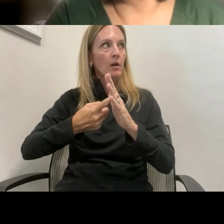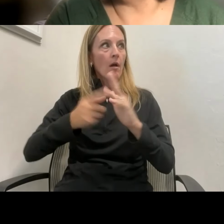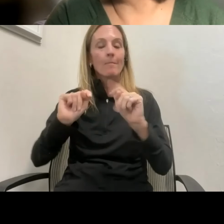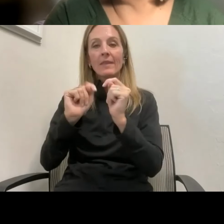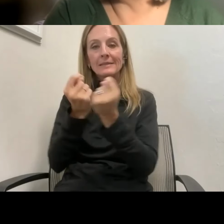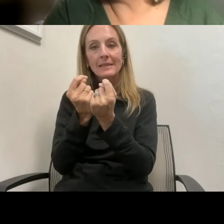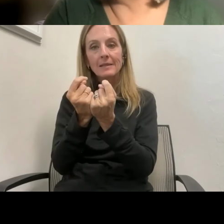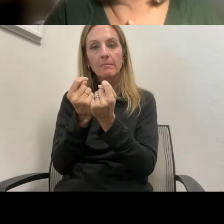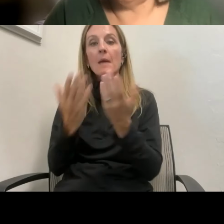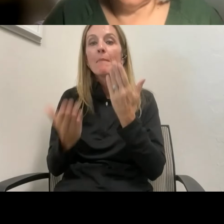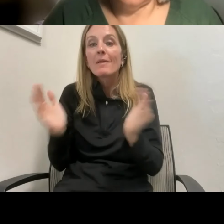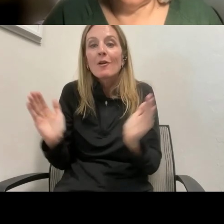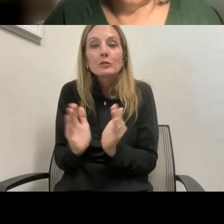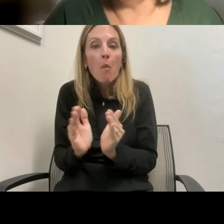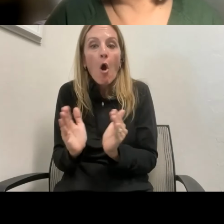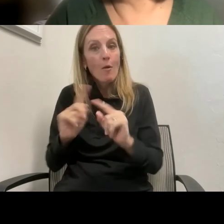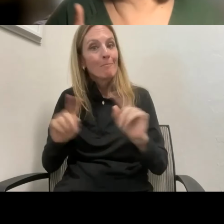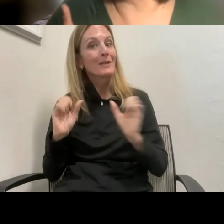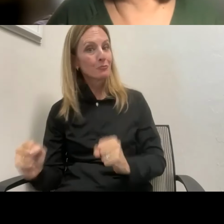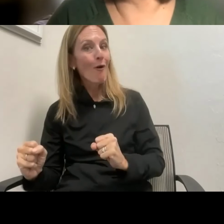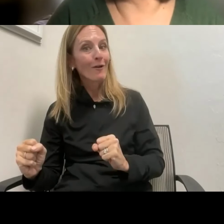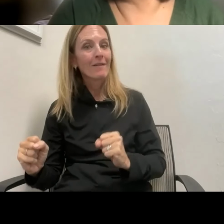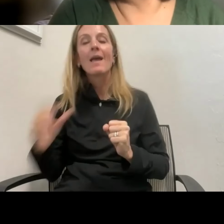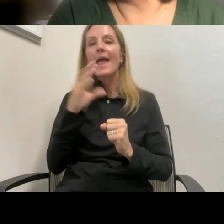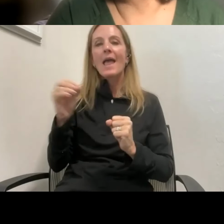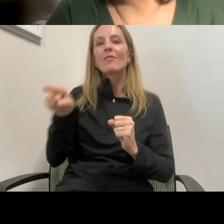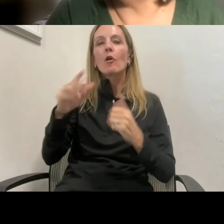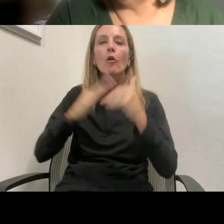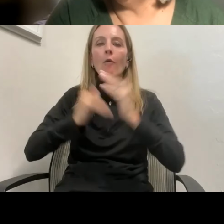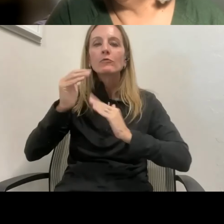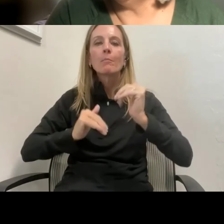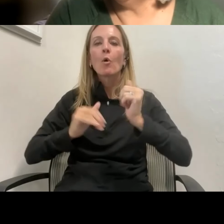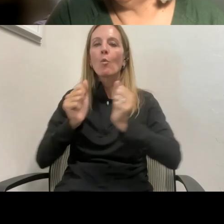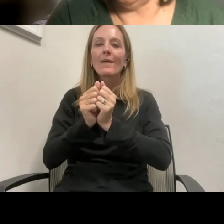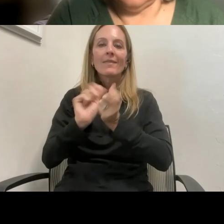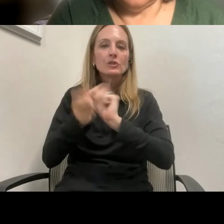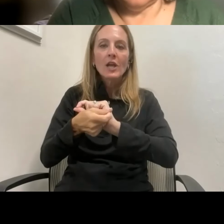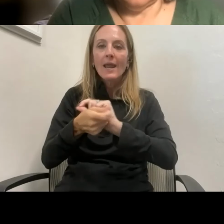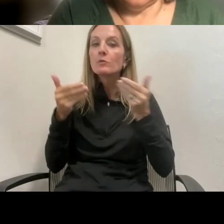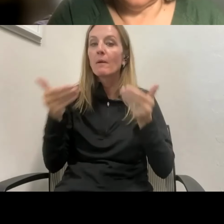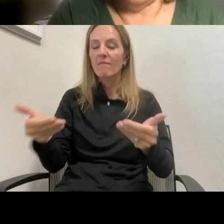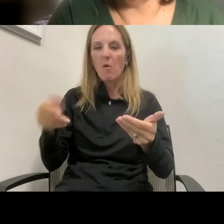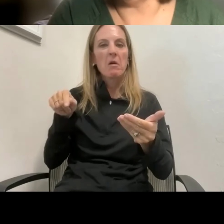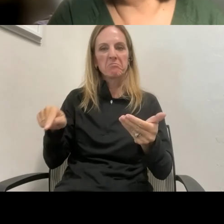that they're comfortable with change, they're comfortable with moving forward and they have